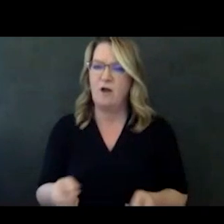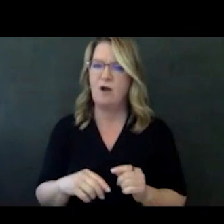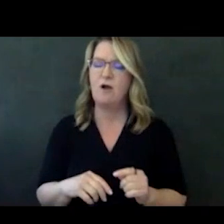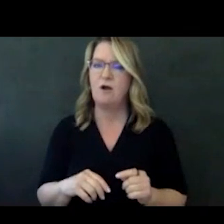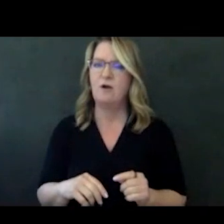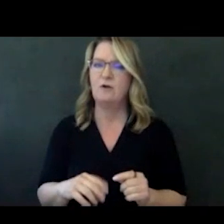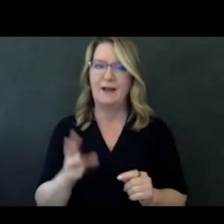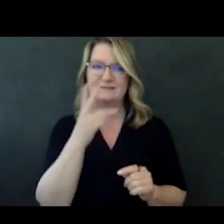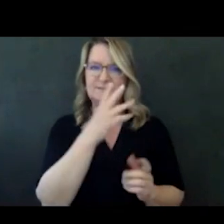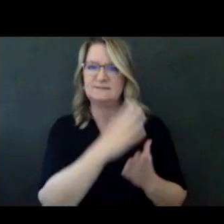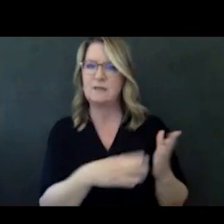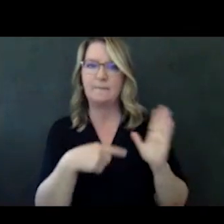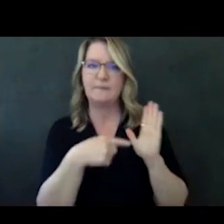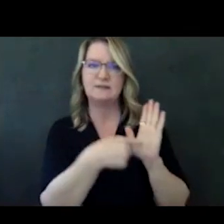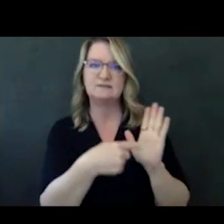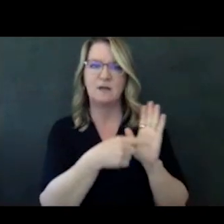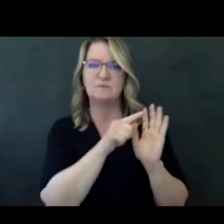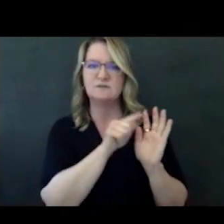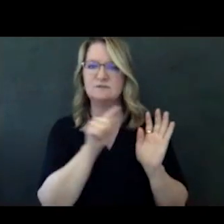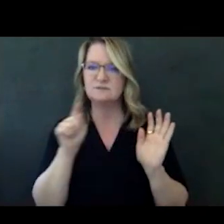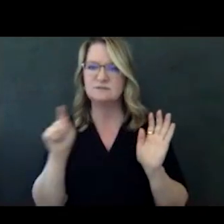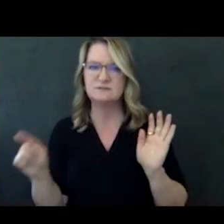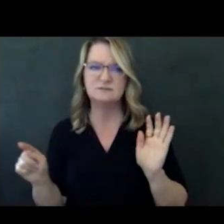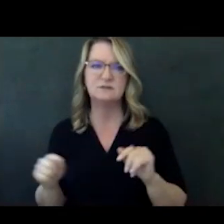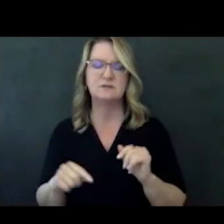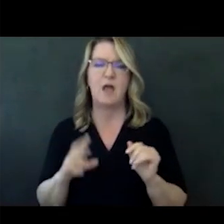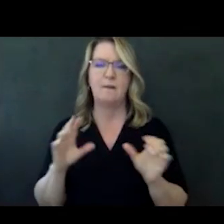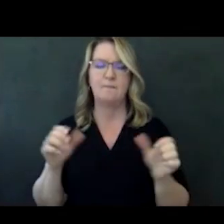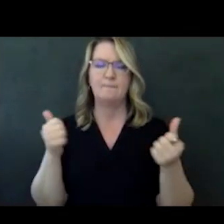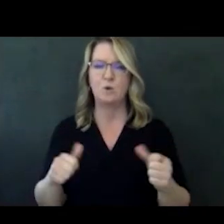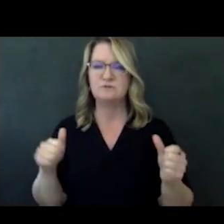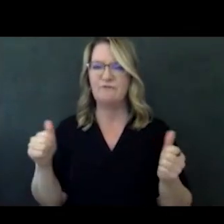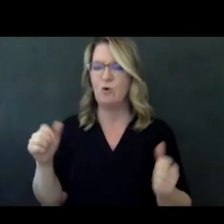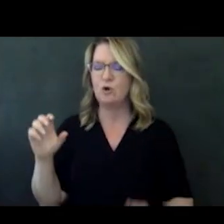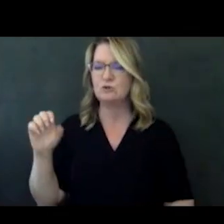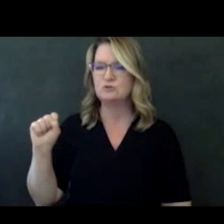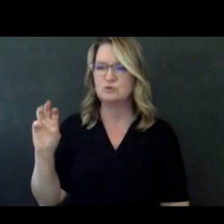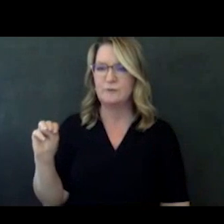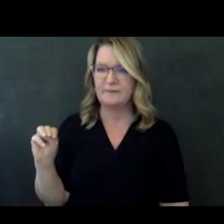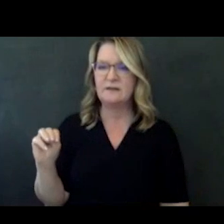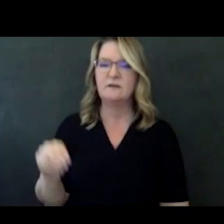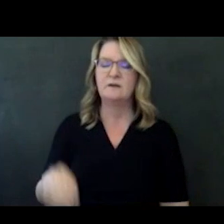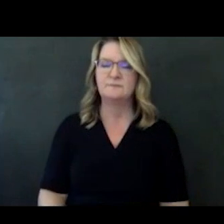examples of some of the very spiffy posts that you have on social media here on Slide 32.